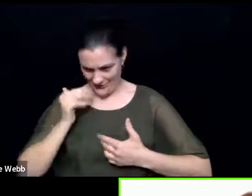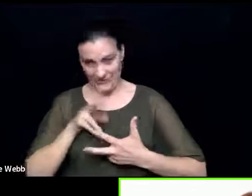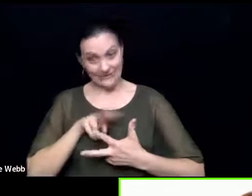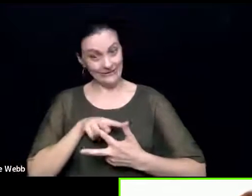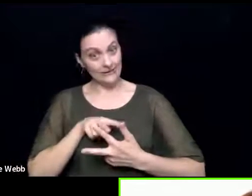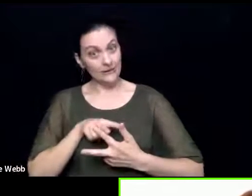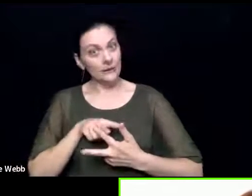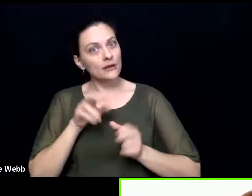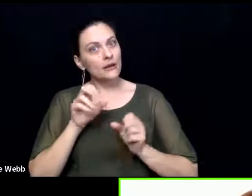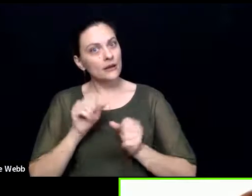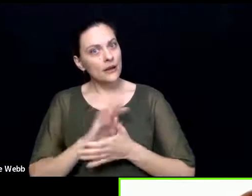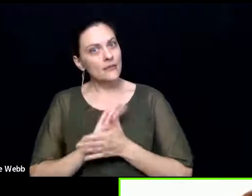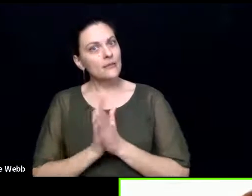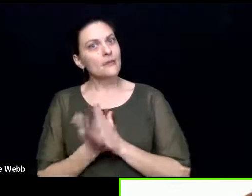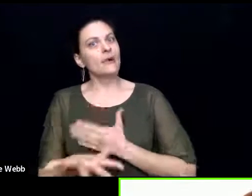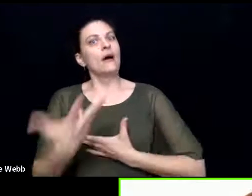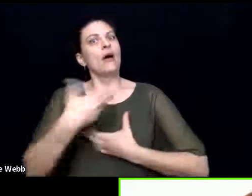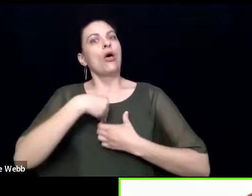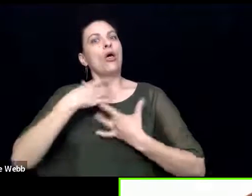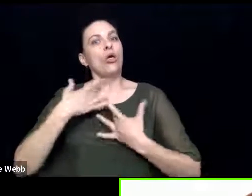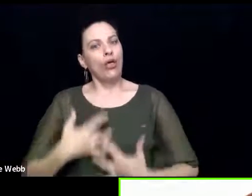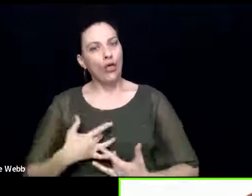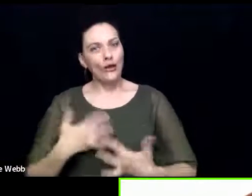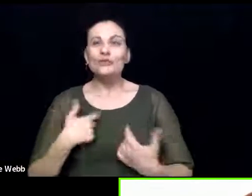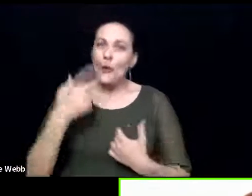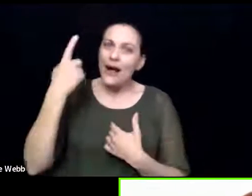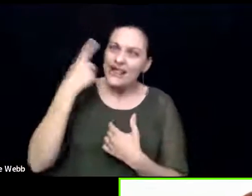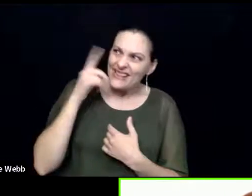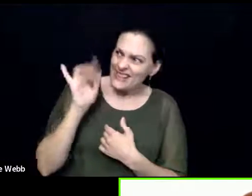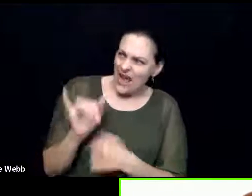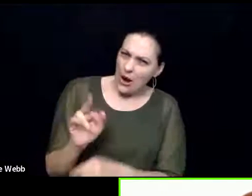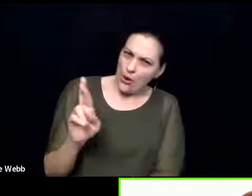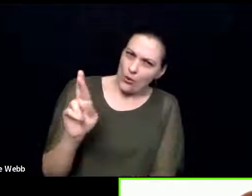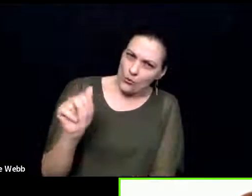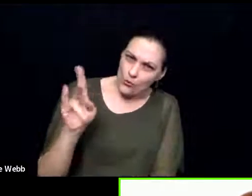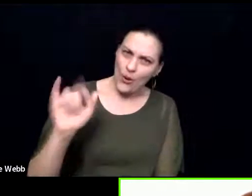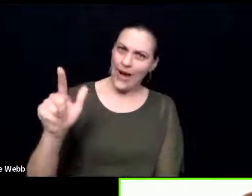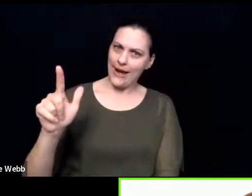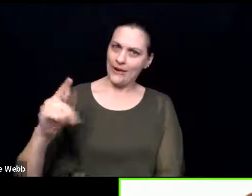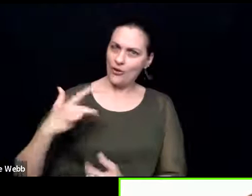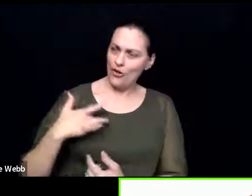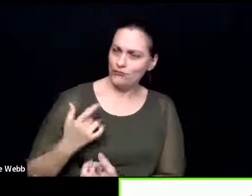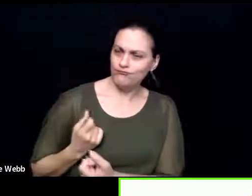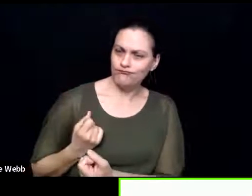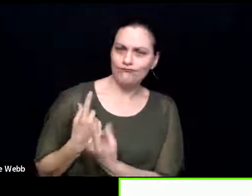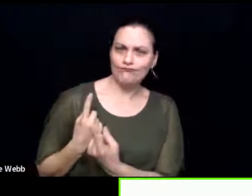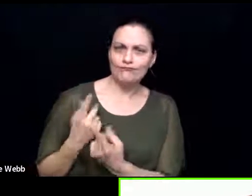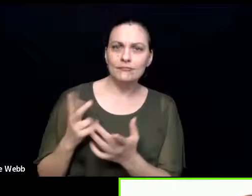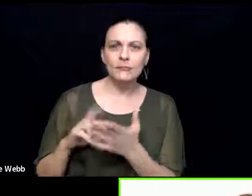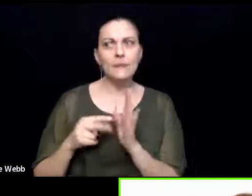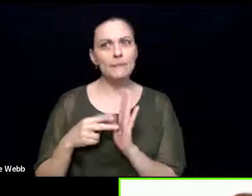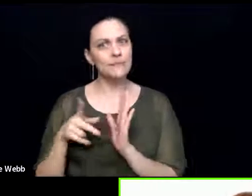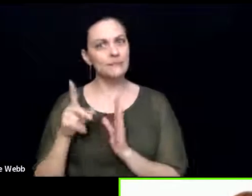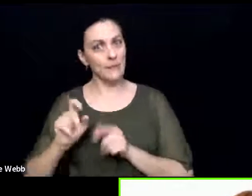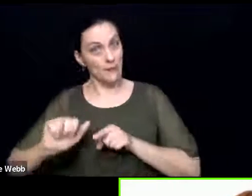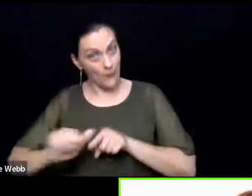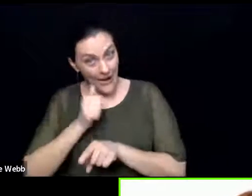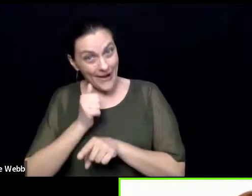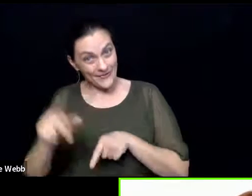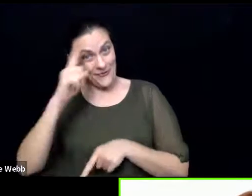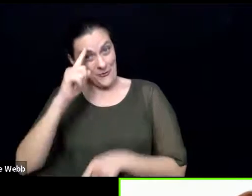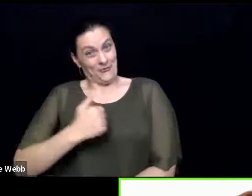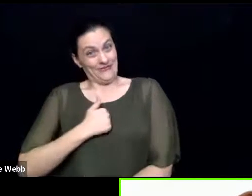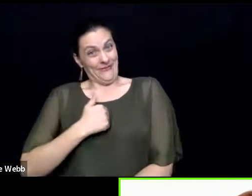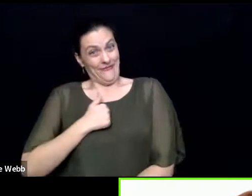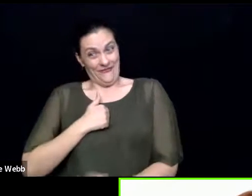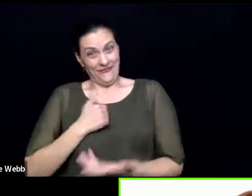part -- and part of radical empathy, right, is practicing it for yourselves and in episode 8,